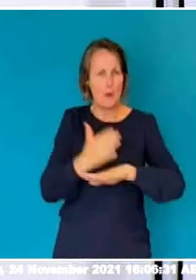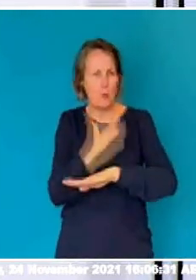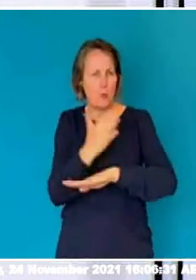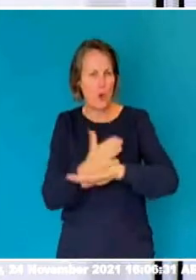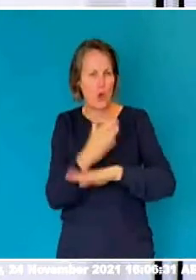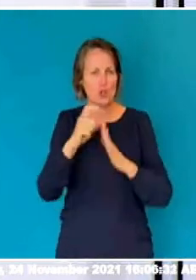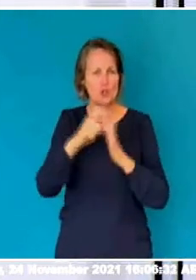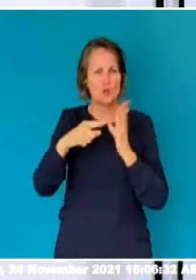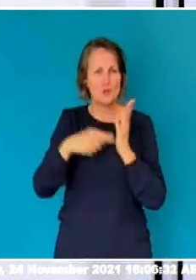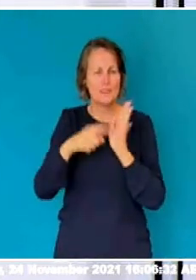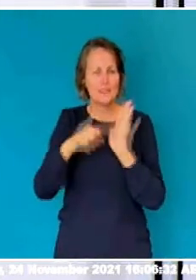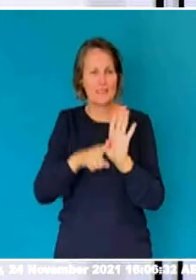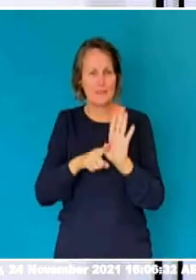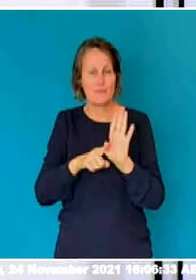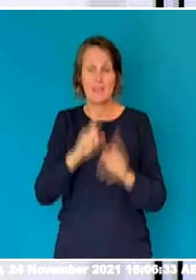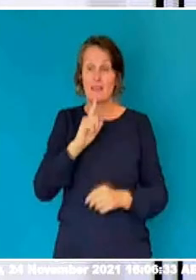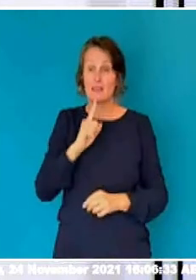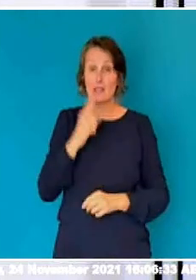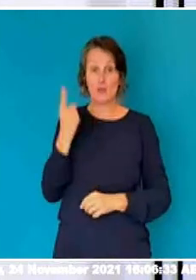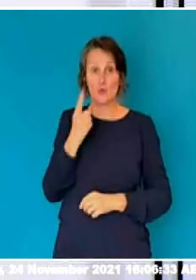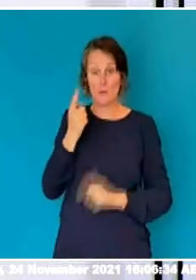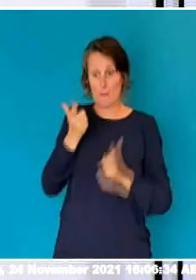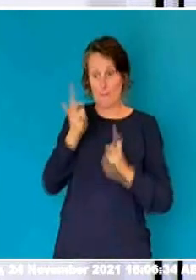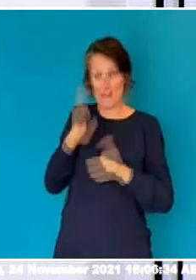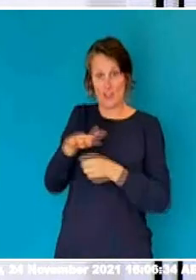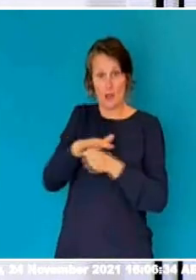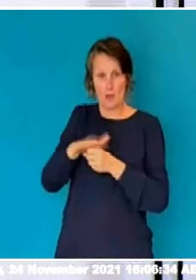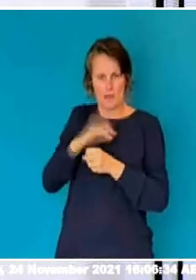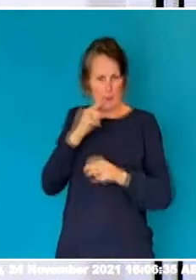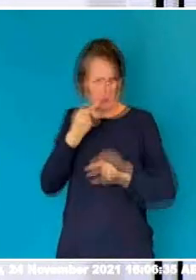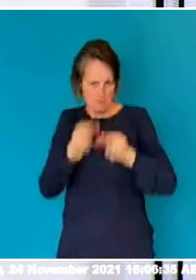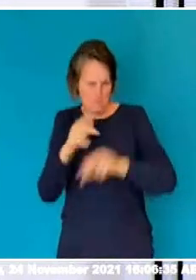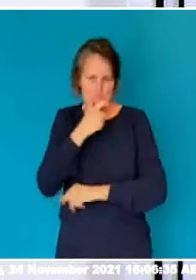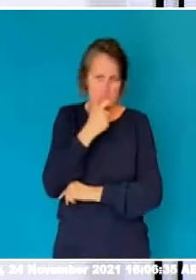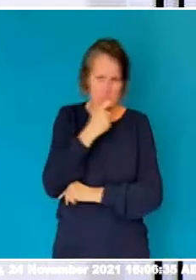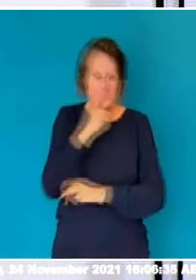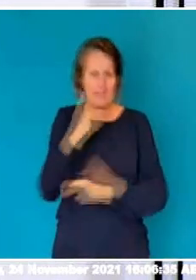Local management will review the determination and see whether this request